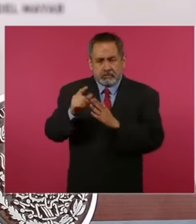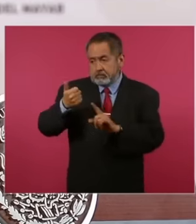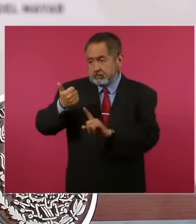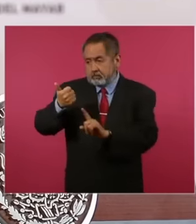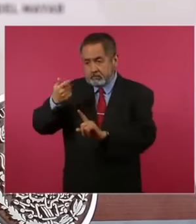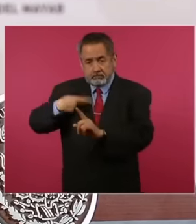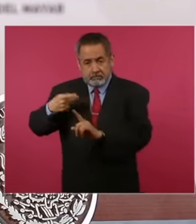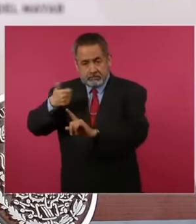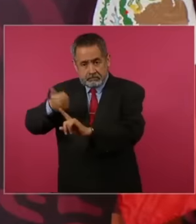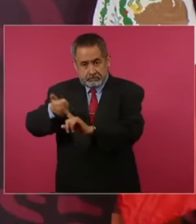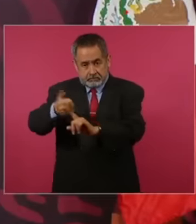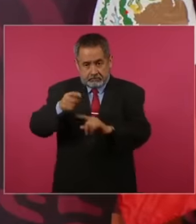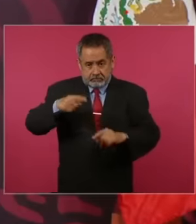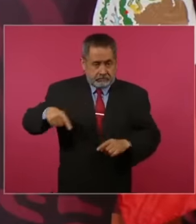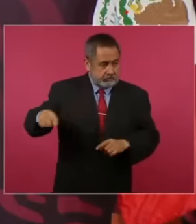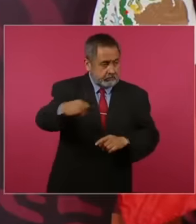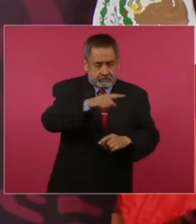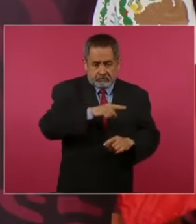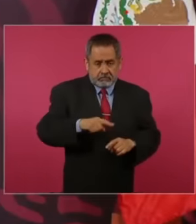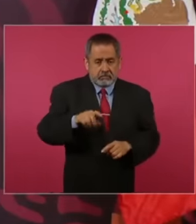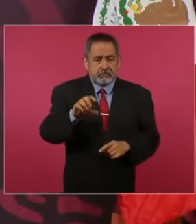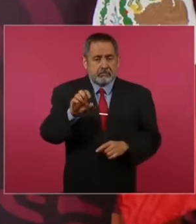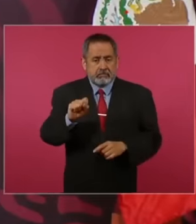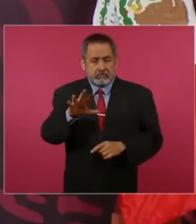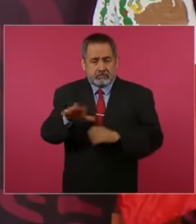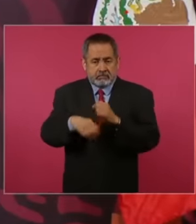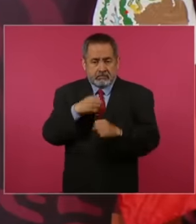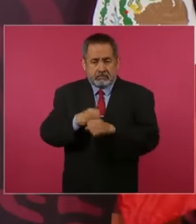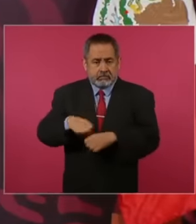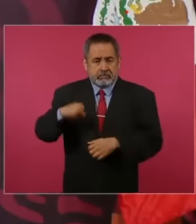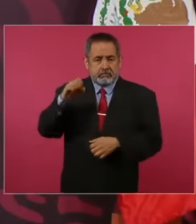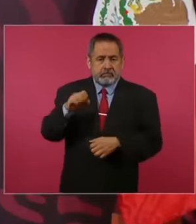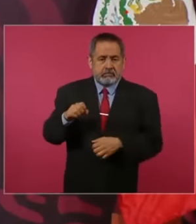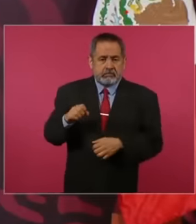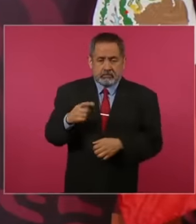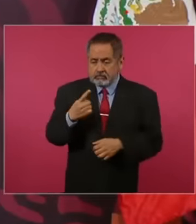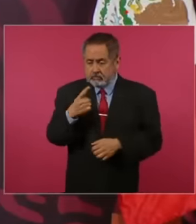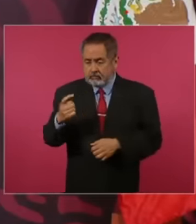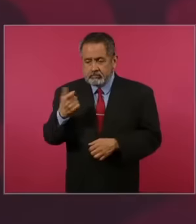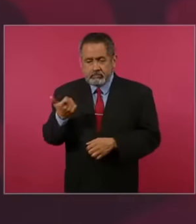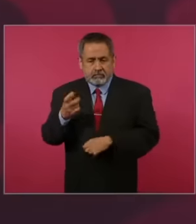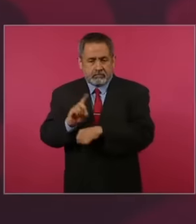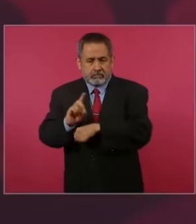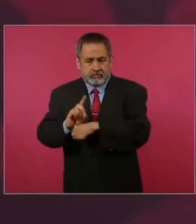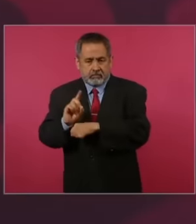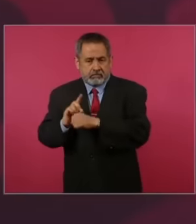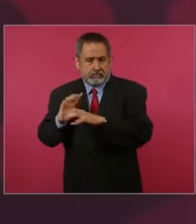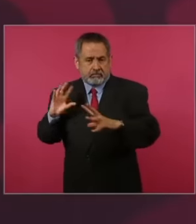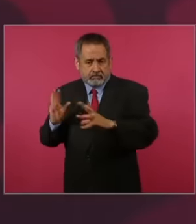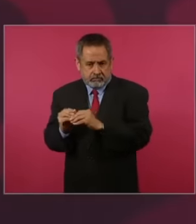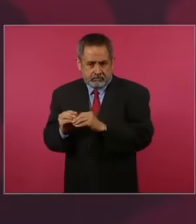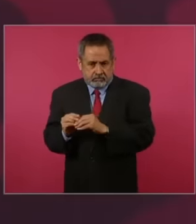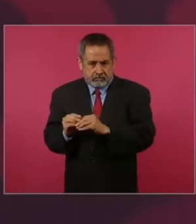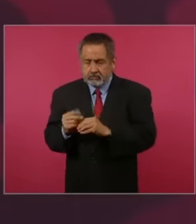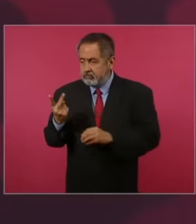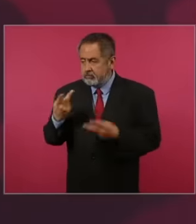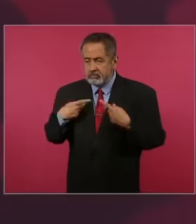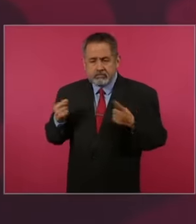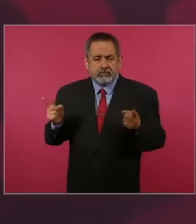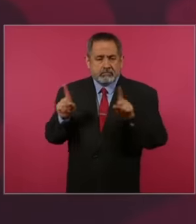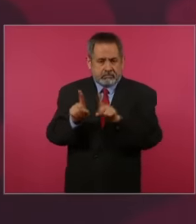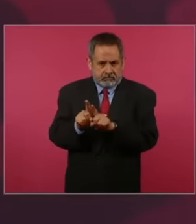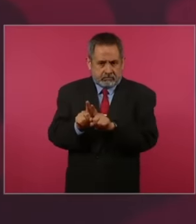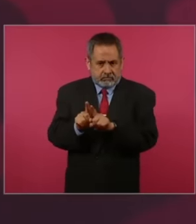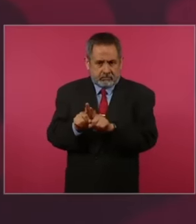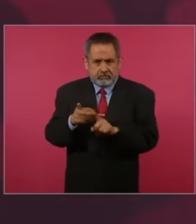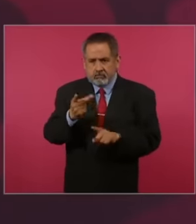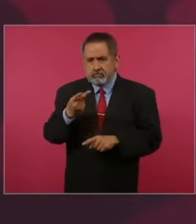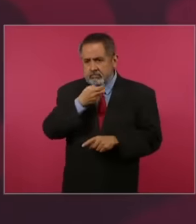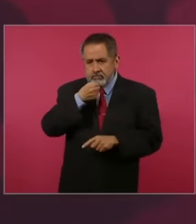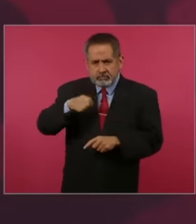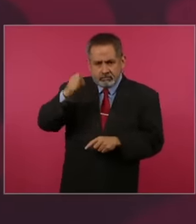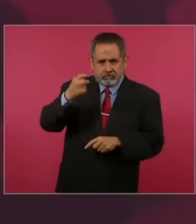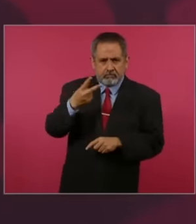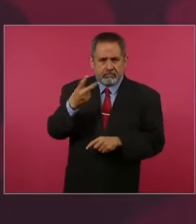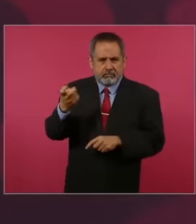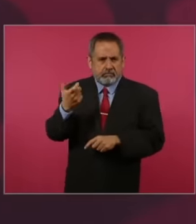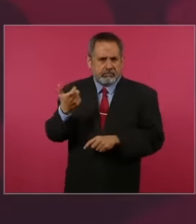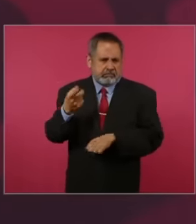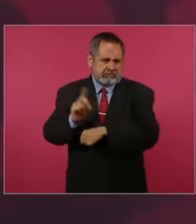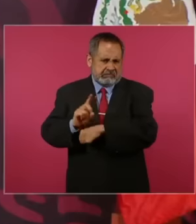after 65 years is 100 pesos a day if it is an elderly couple it is 200